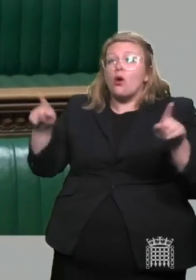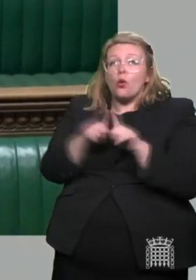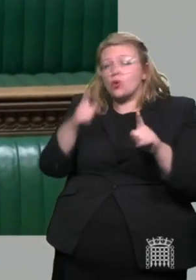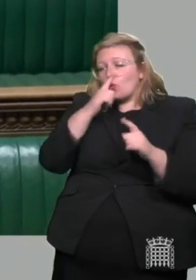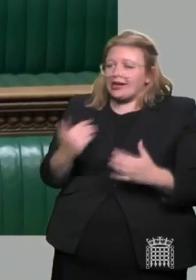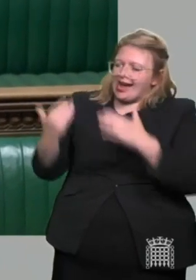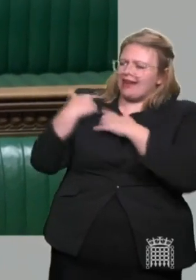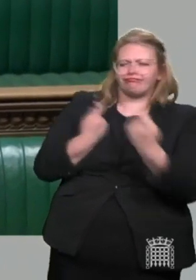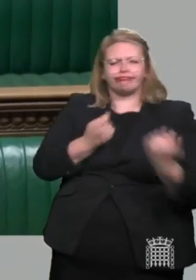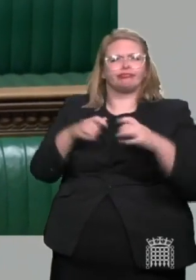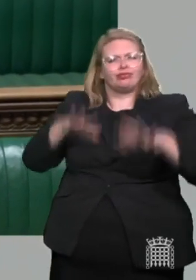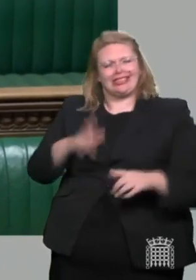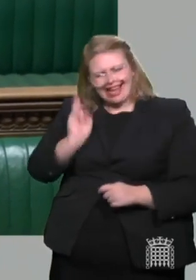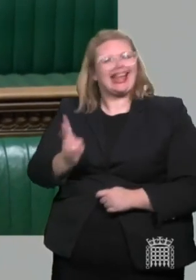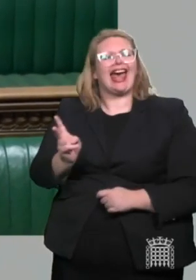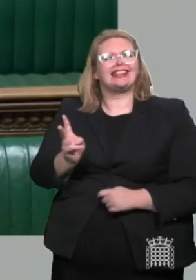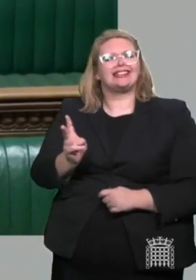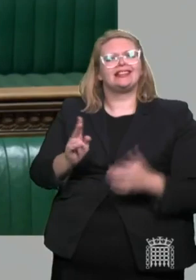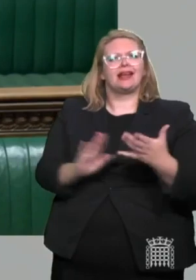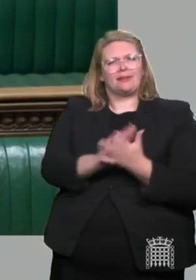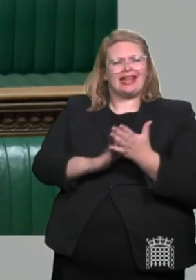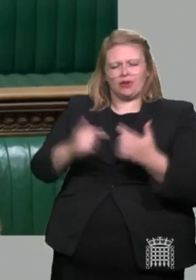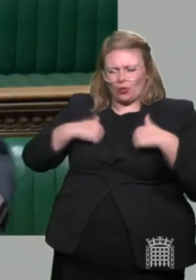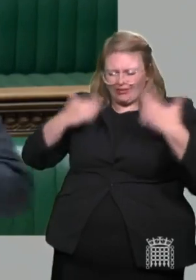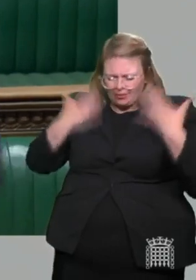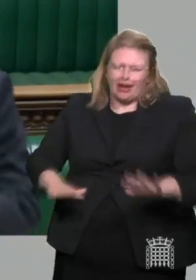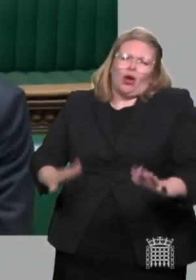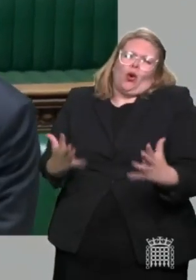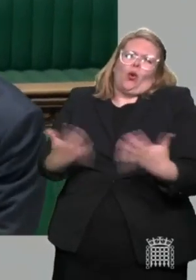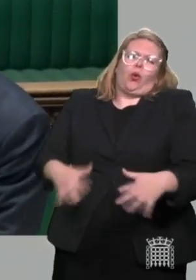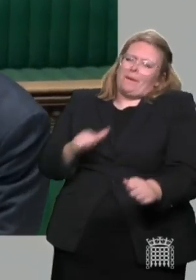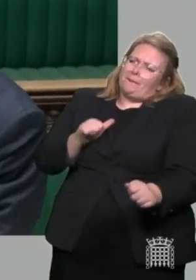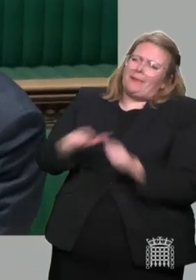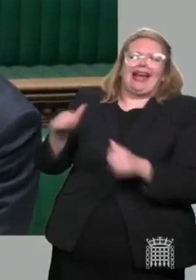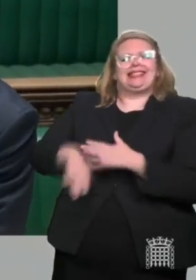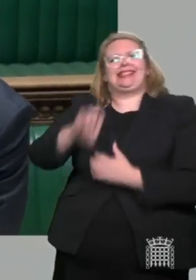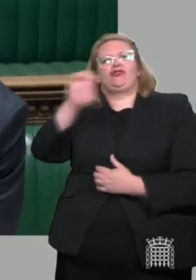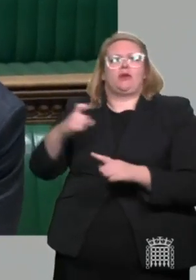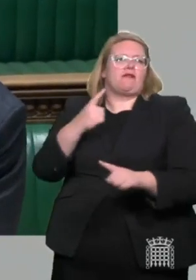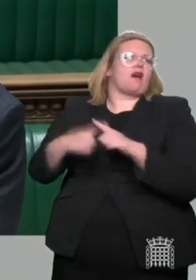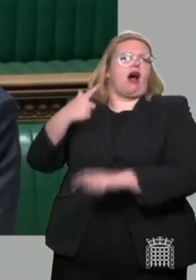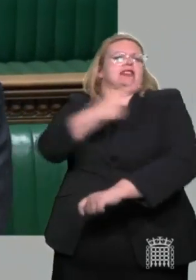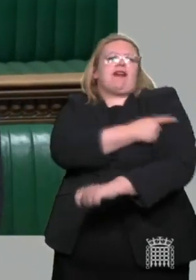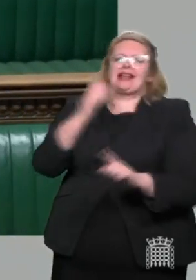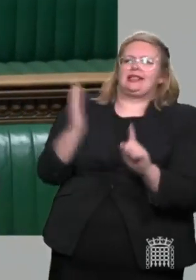has allowed us to deliver the fastest vaccine roll-out in Europe, as he well knows, which would